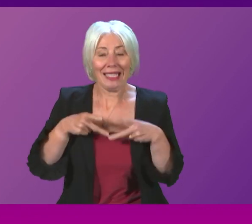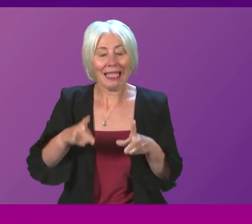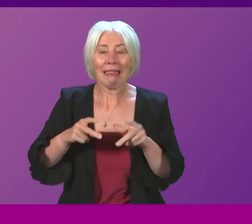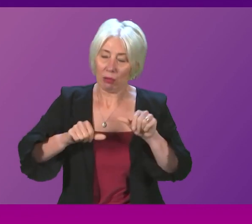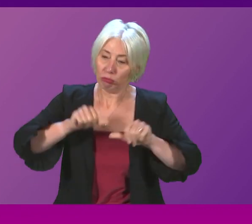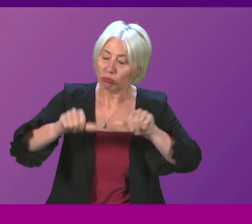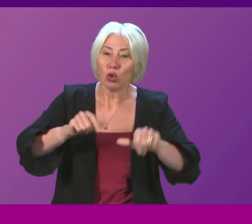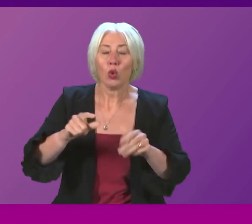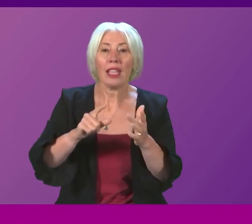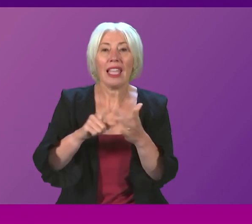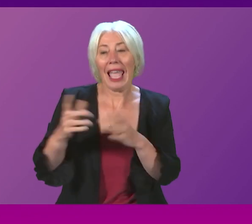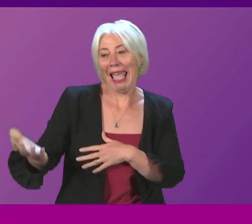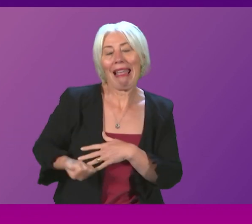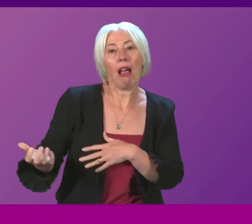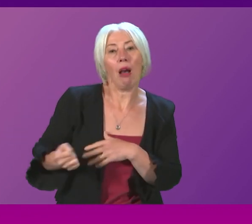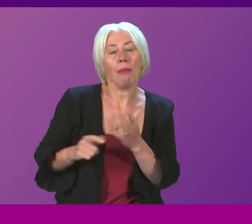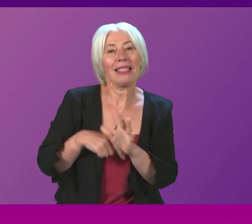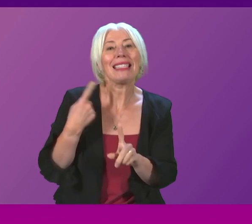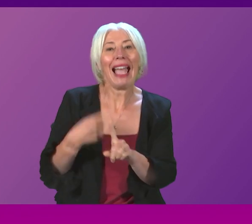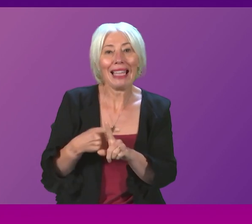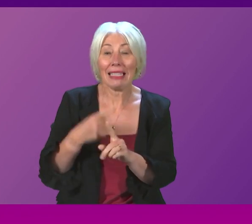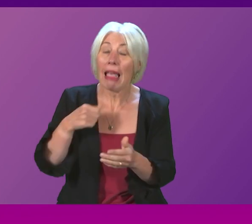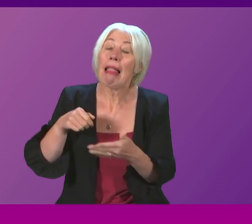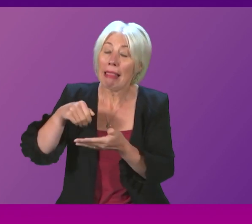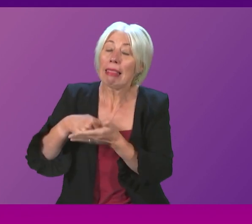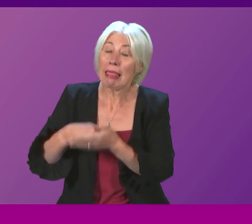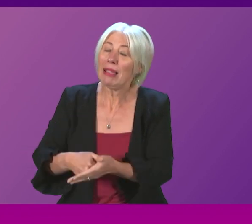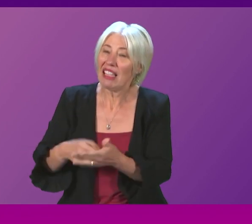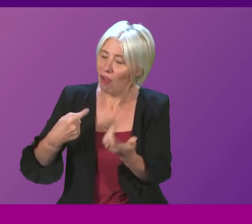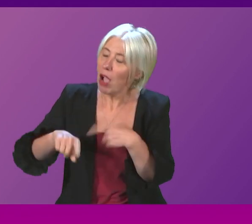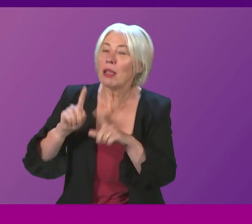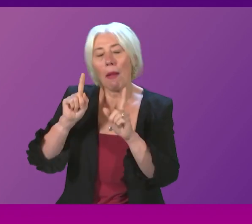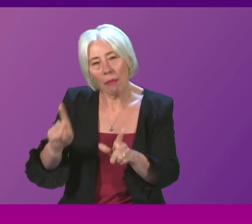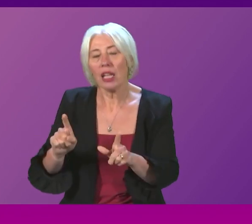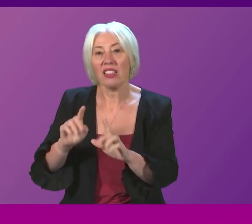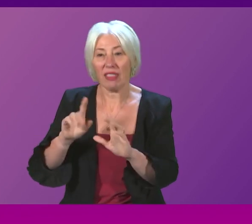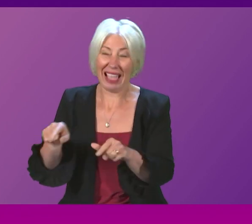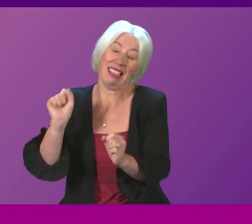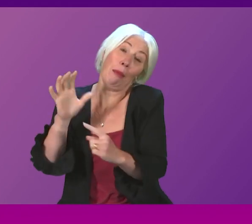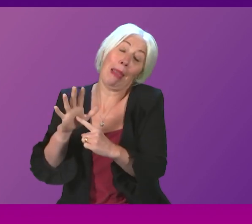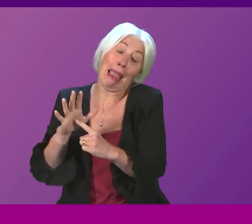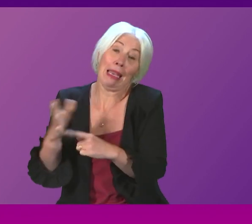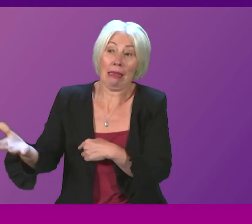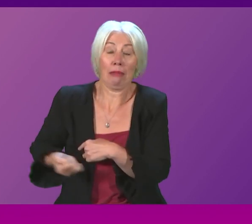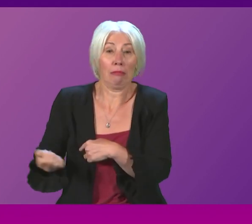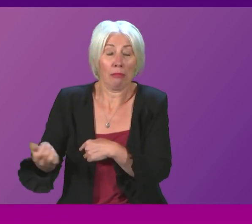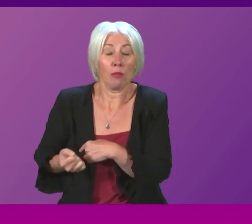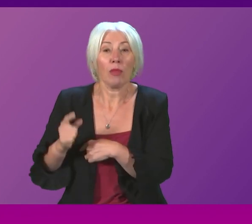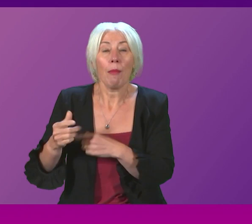Our income tax, which is the tax over which we have our main tax power, although it is far too limited in terms of the overall suite of tax powers, means that, if you earn more